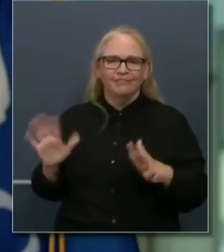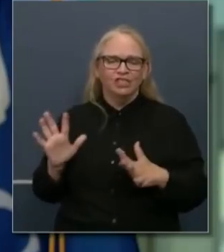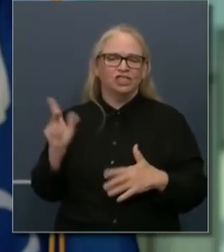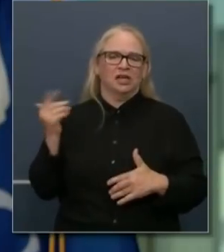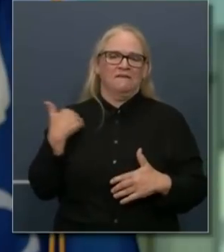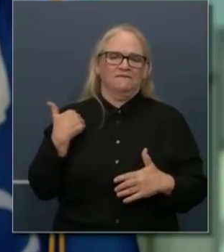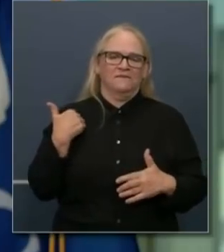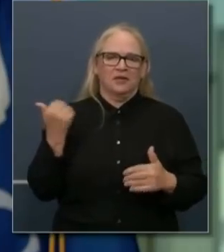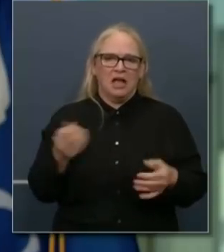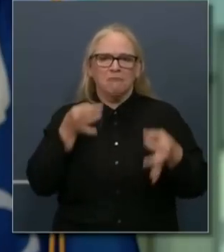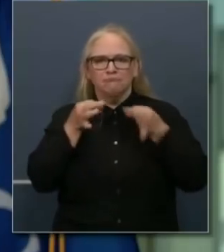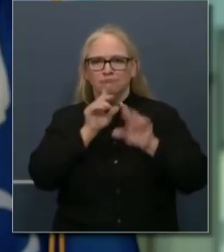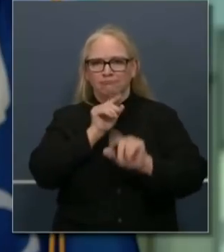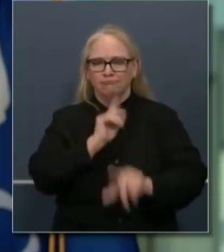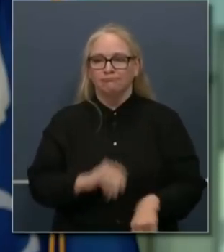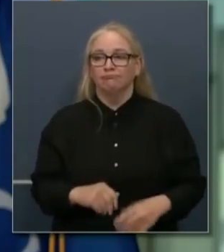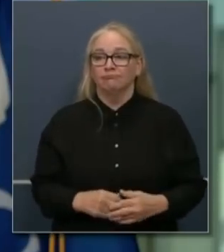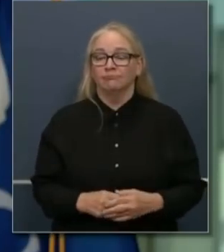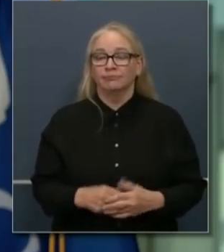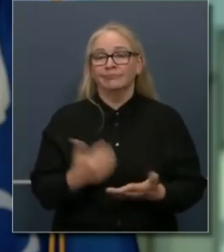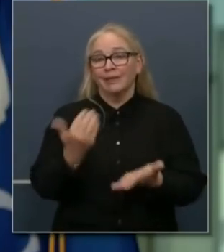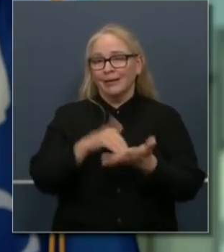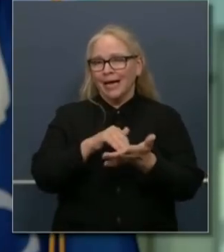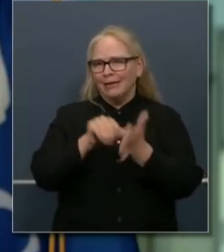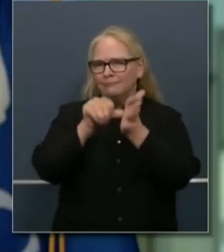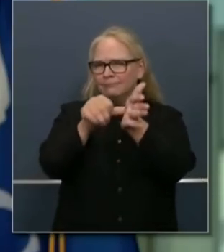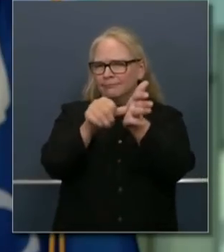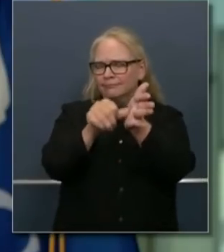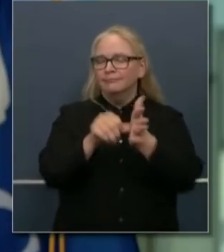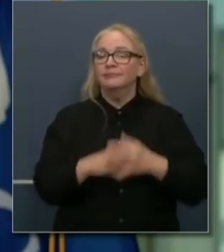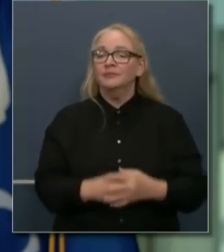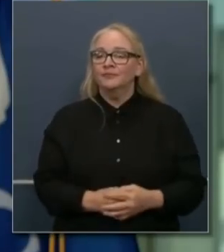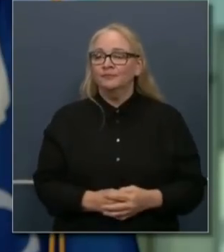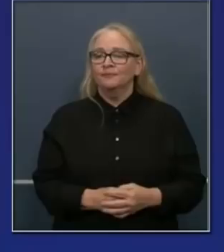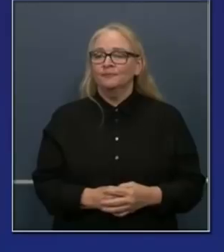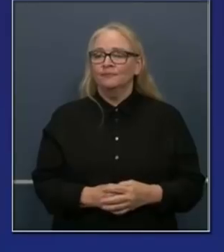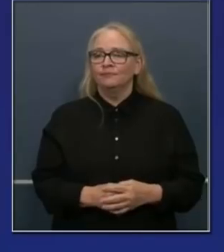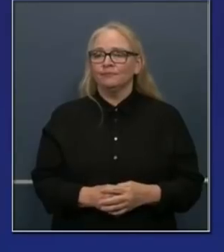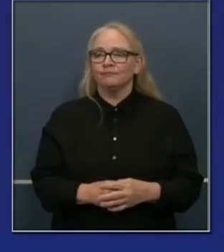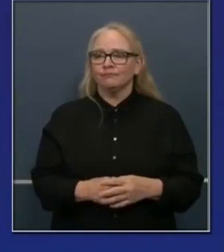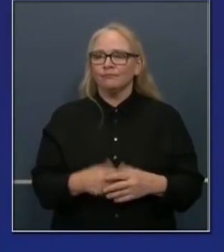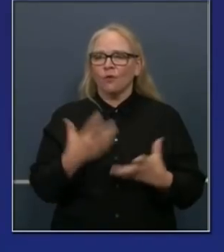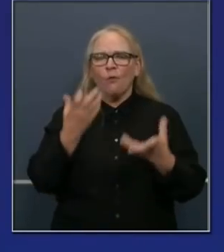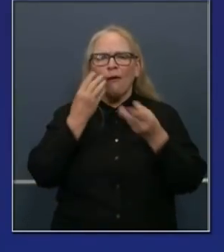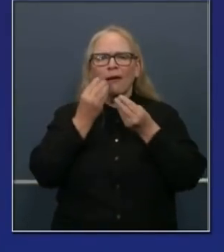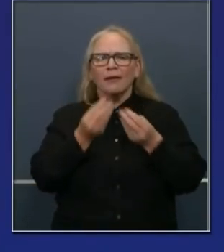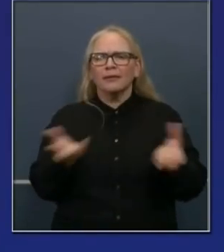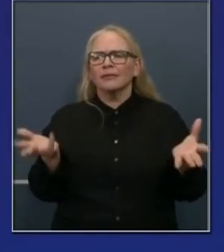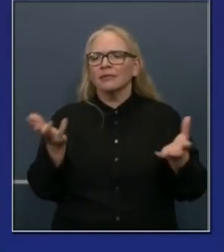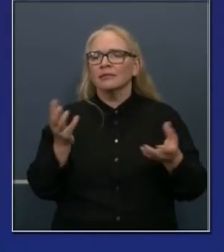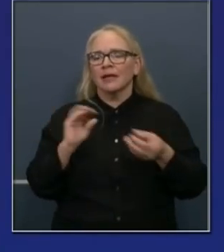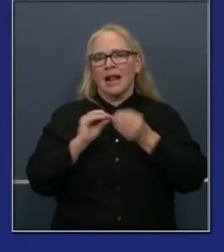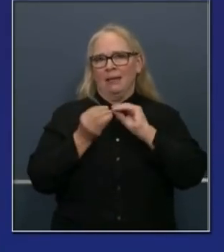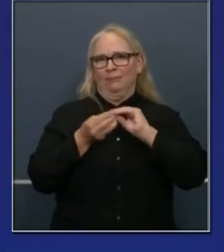BIT MORE ABOUT HIS OWN PERSONAL EXPERIENCE FOR CHILDREN AS WELL AND HIS EXPECTATIONS MOVING FORWARD. FIRST I WANT TO JUST QUICKLY